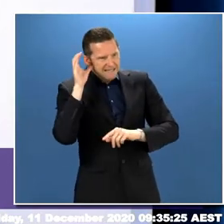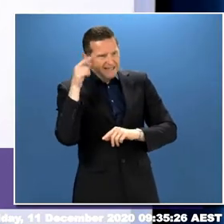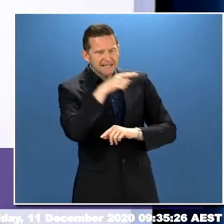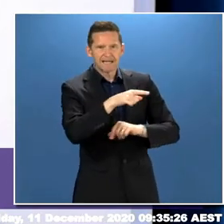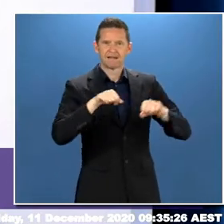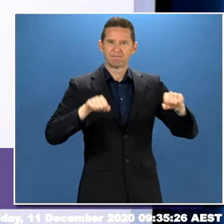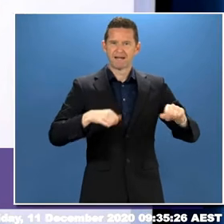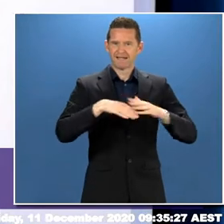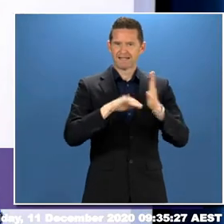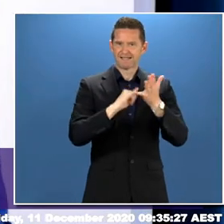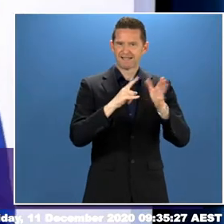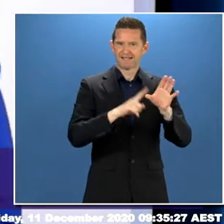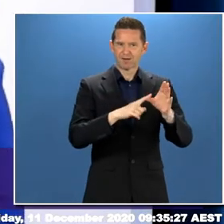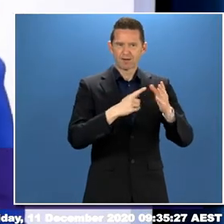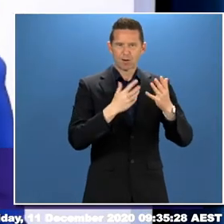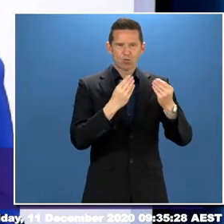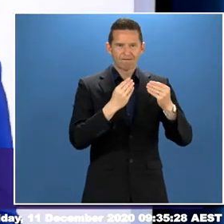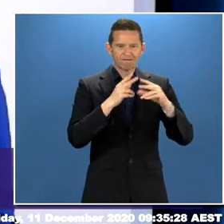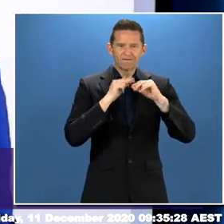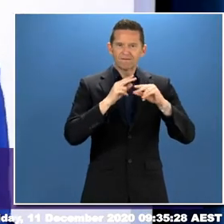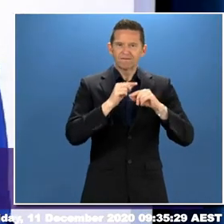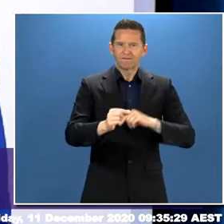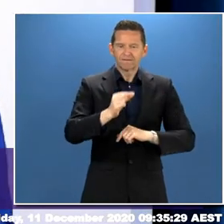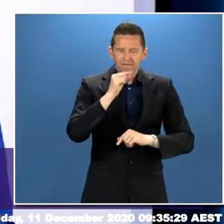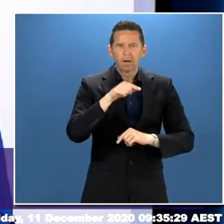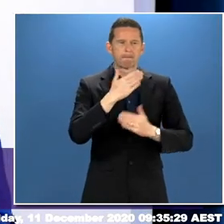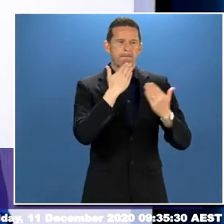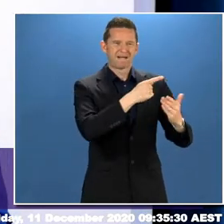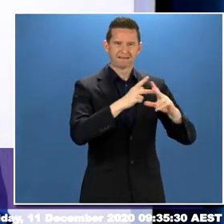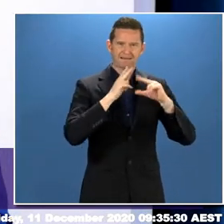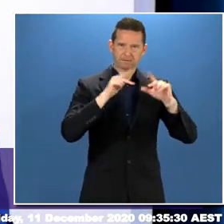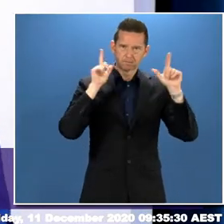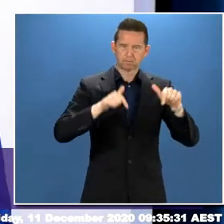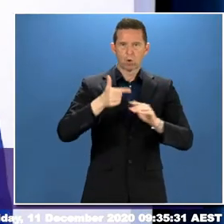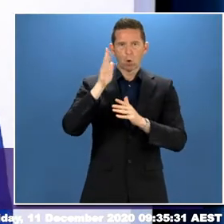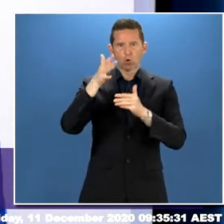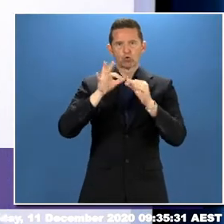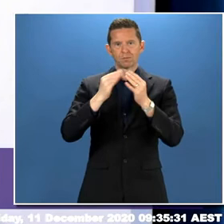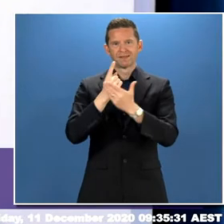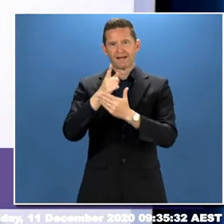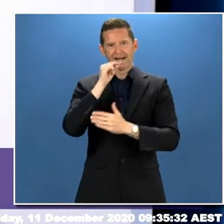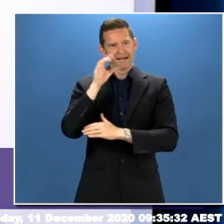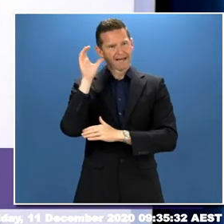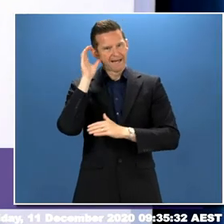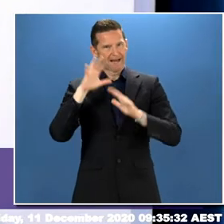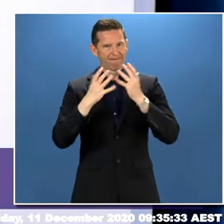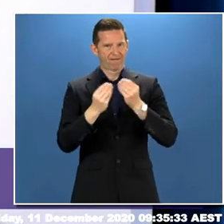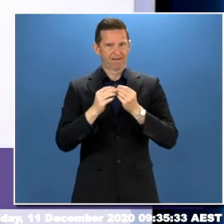I may need you to keep your voices up so the Auslan interpreters are able to do their job.